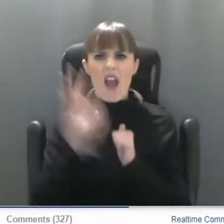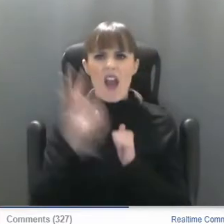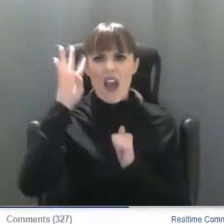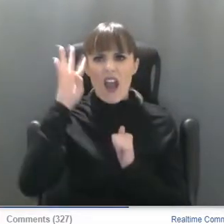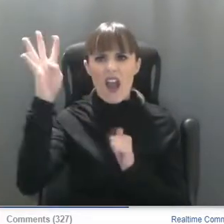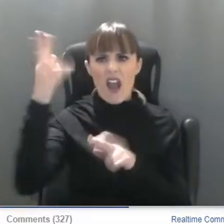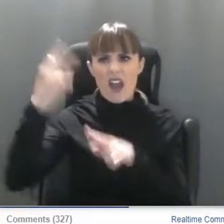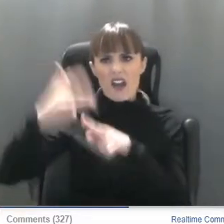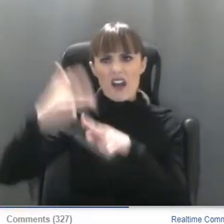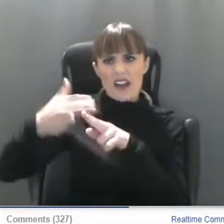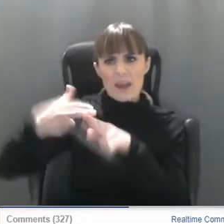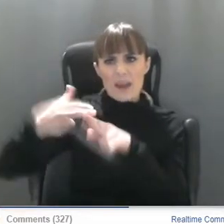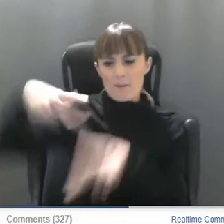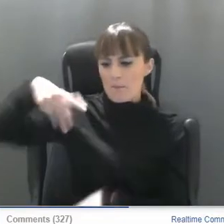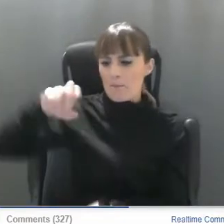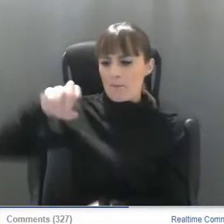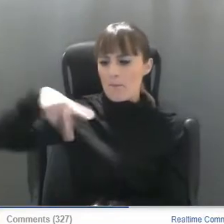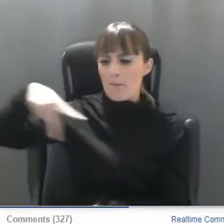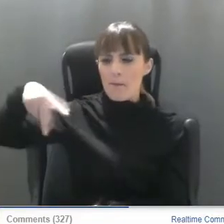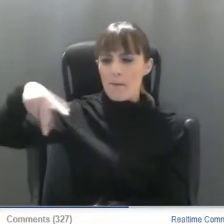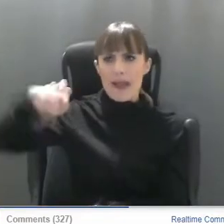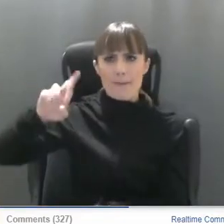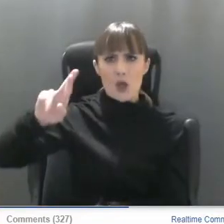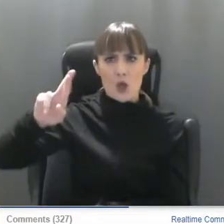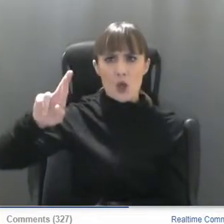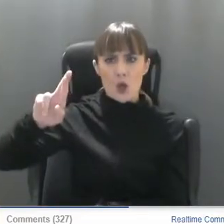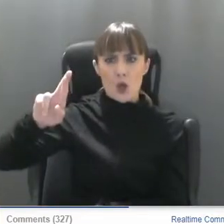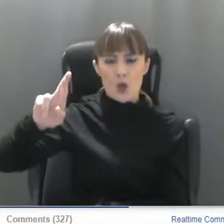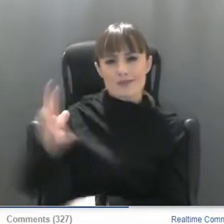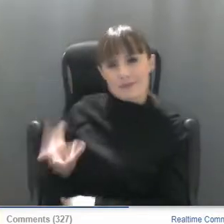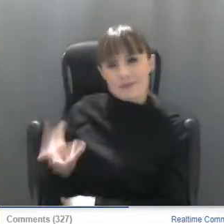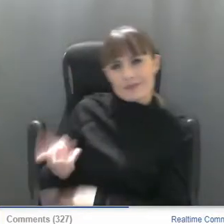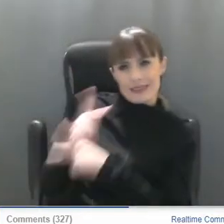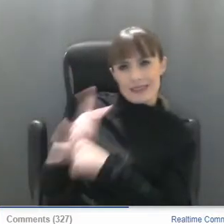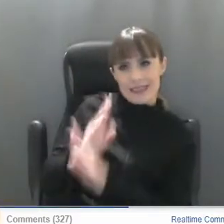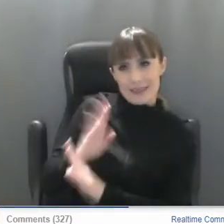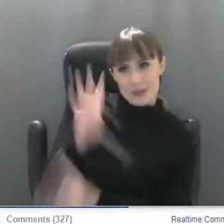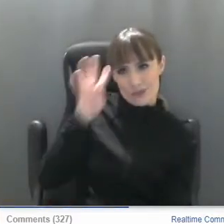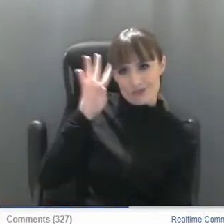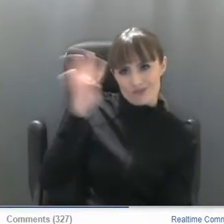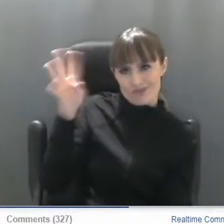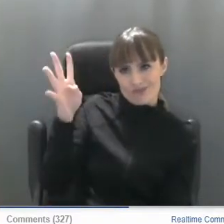The keepers came up with that. Probably because, you know, she kind of looks like pepper, right?